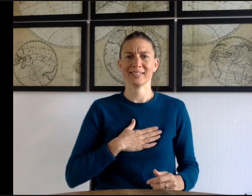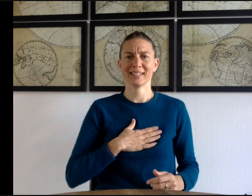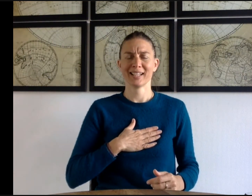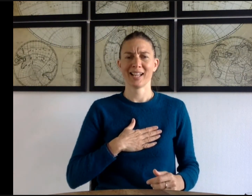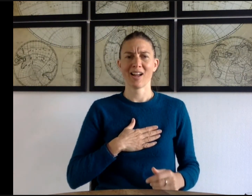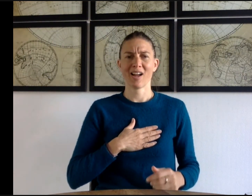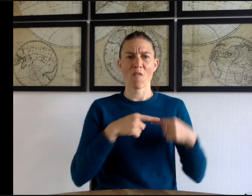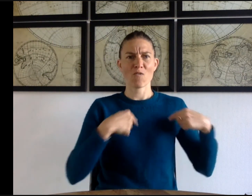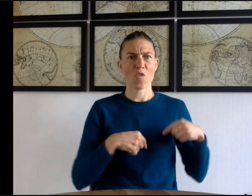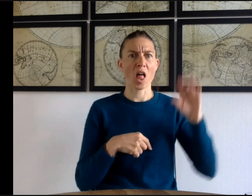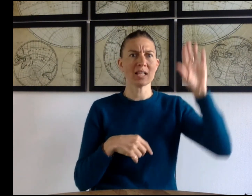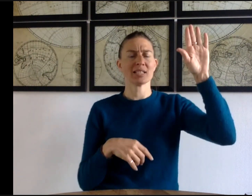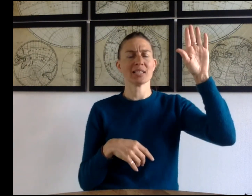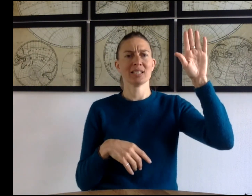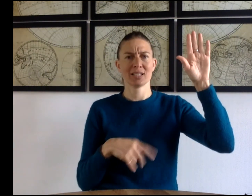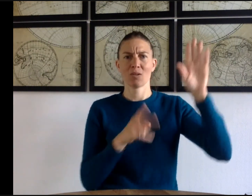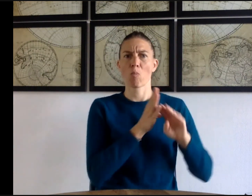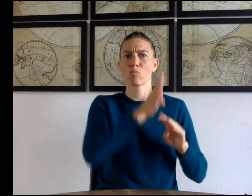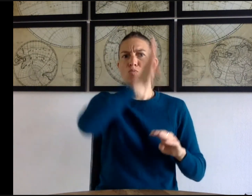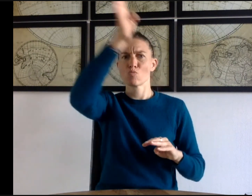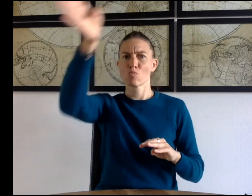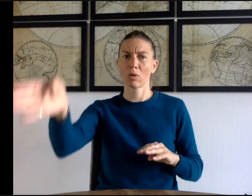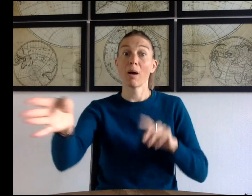But they were very open, I was lucky with that.